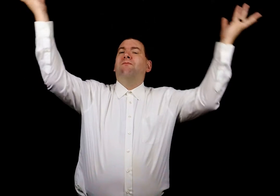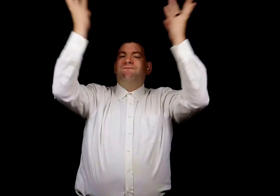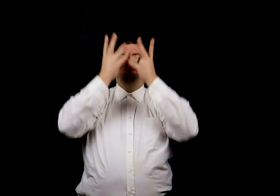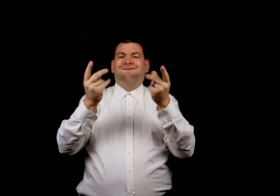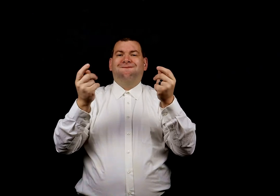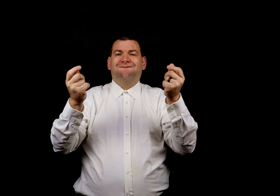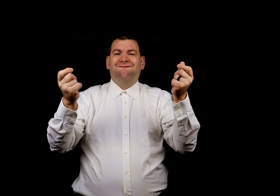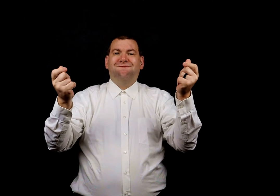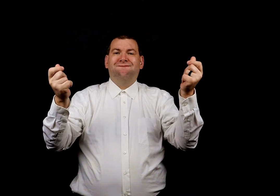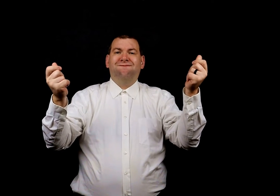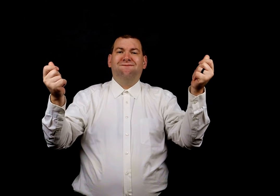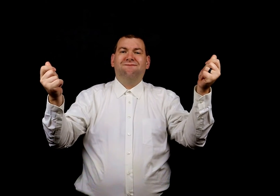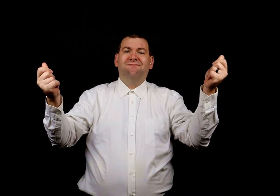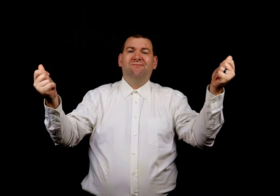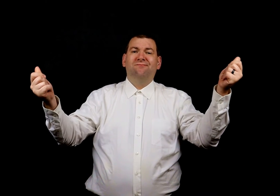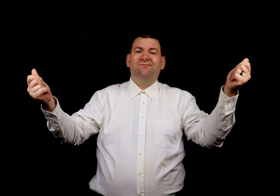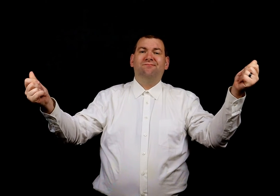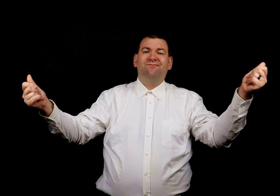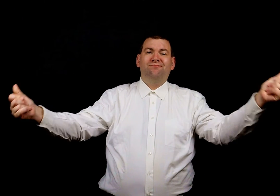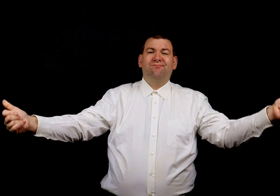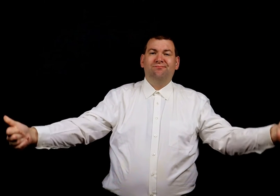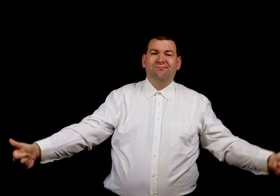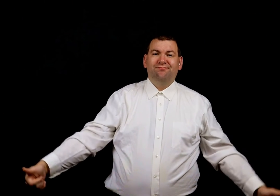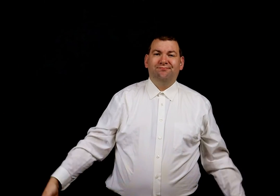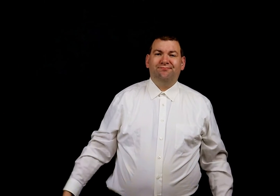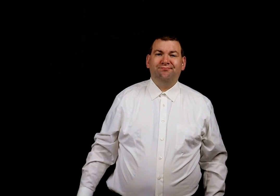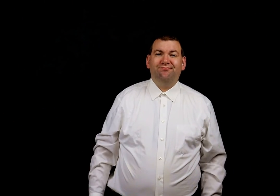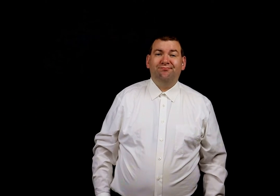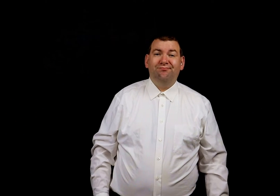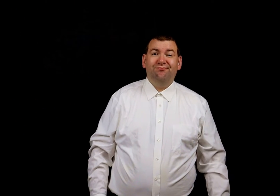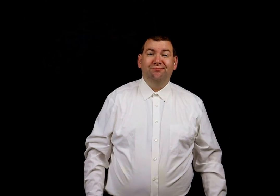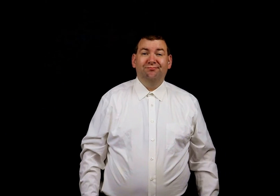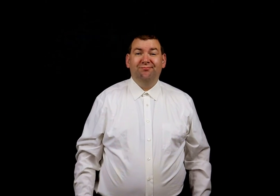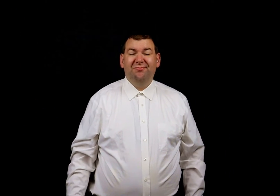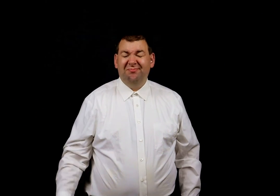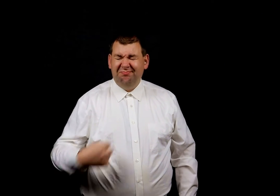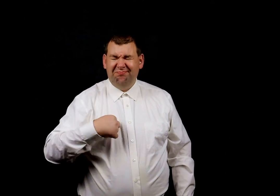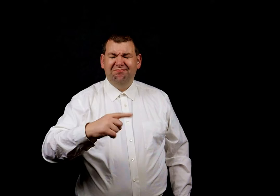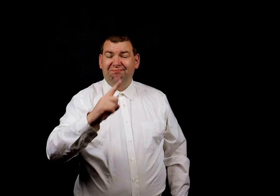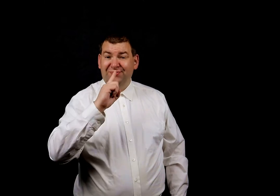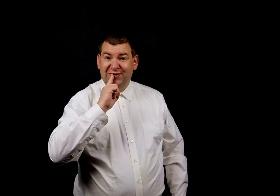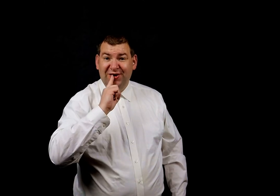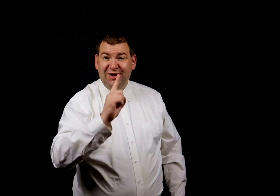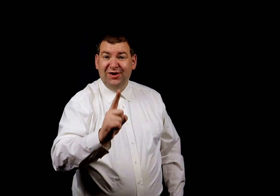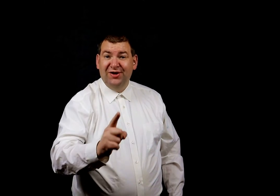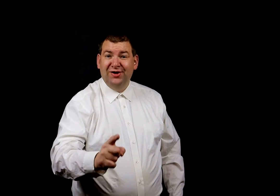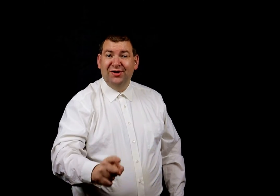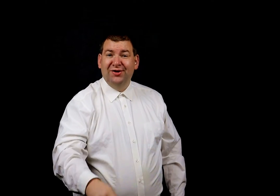out of the blue I am sure,